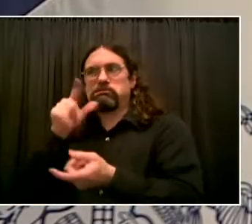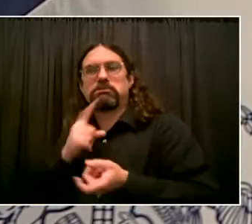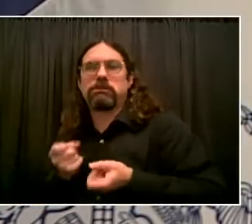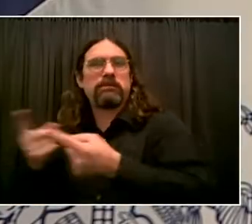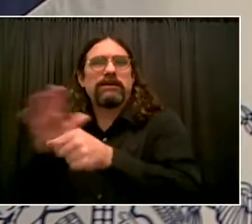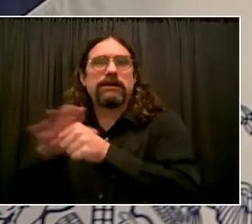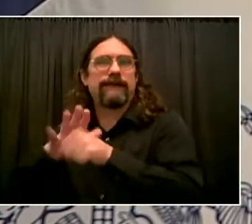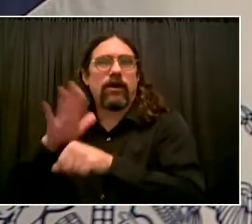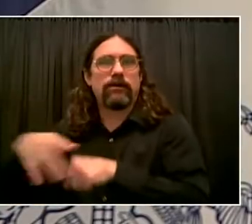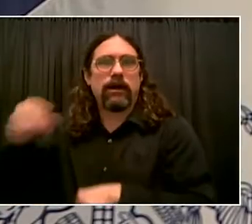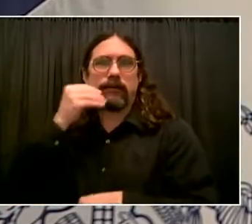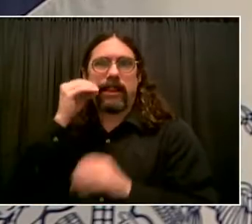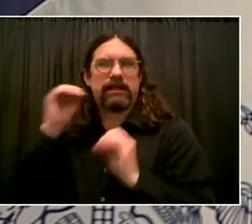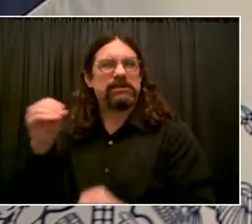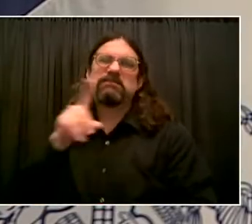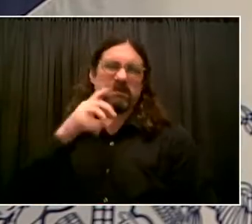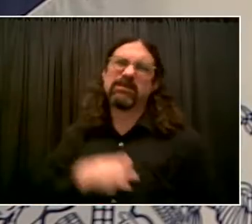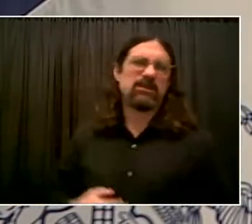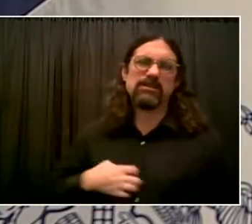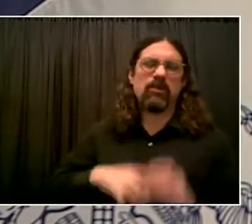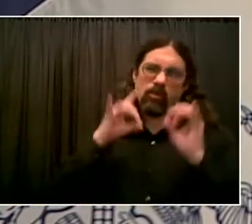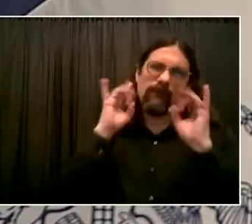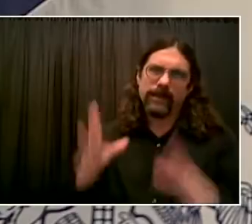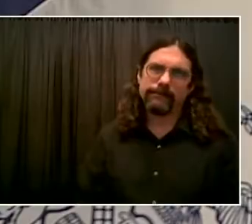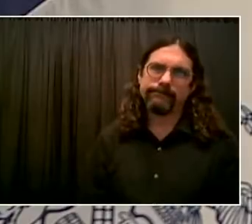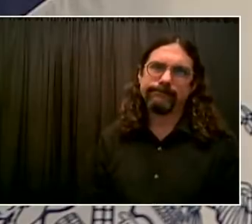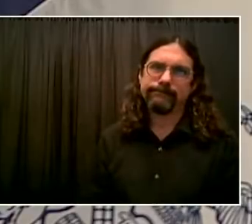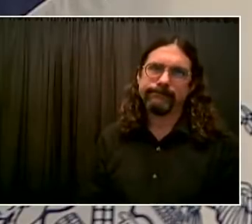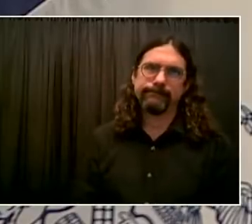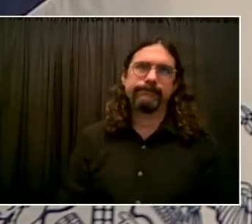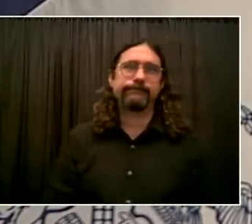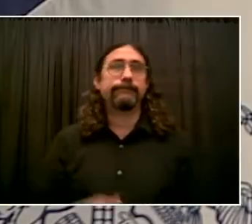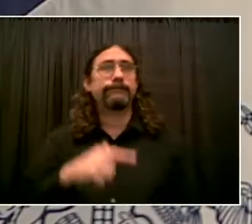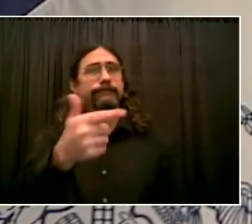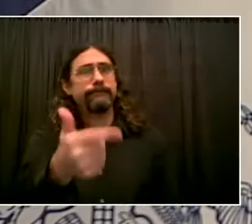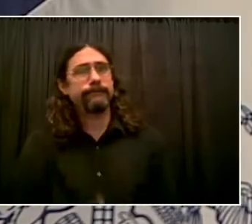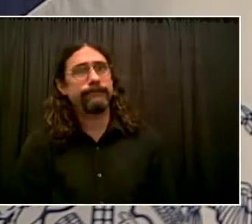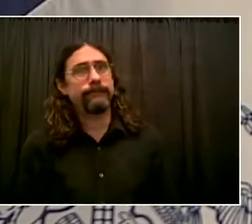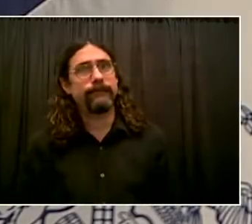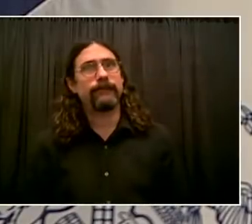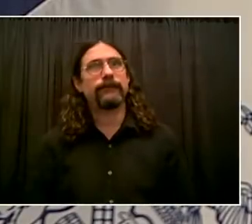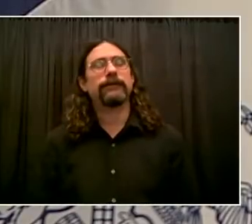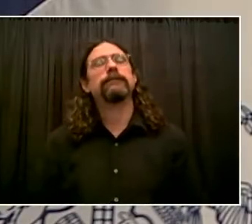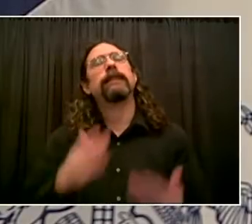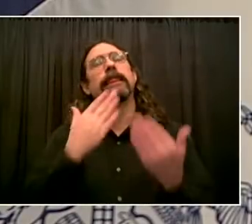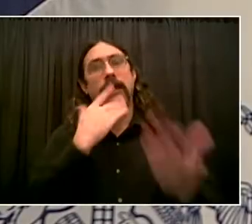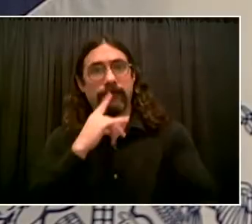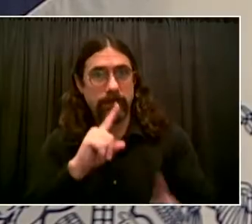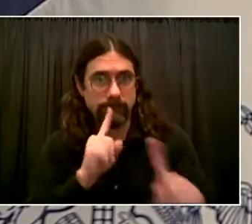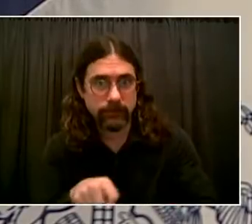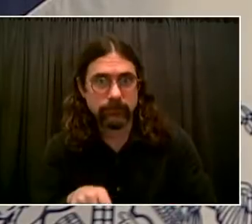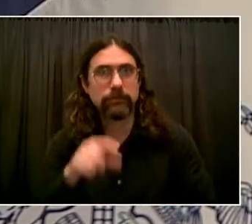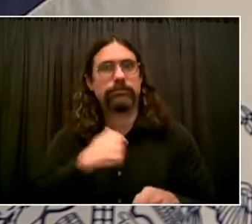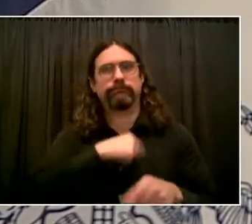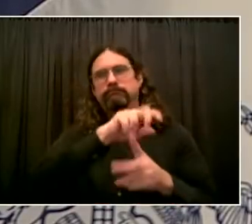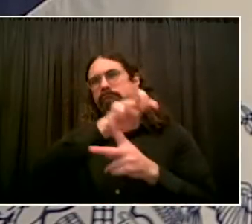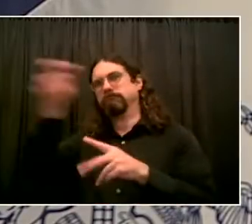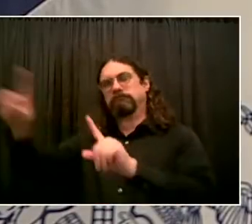>T> HANKS FOR THAT. SWITCHING GEARS AND TALKING A LITTLE BIT ABOUT THE SCHOOLS.